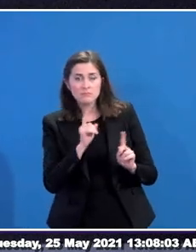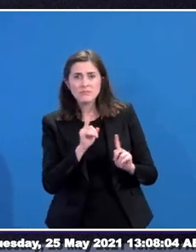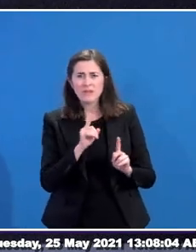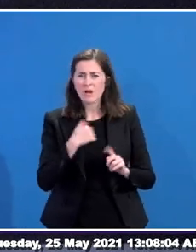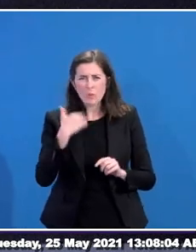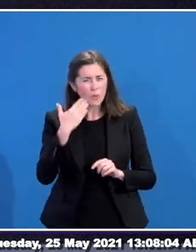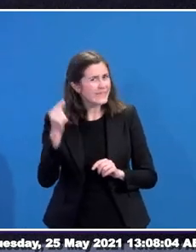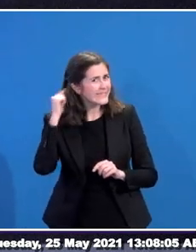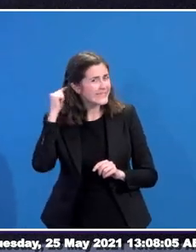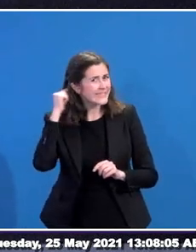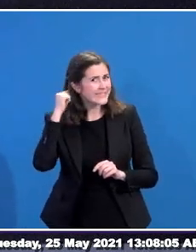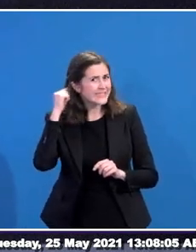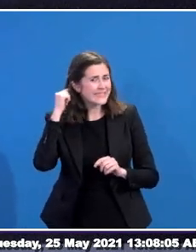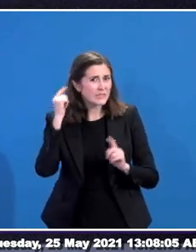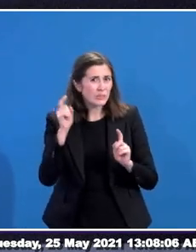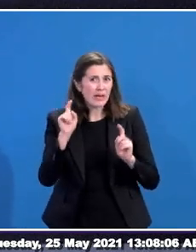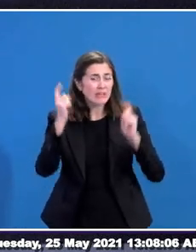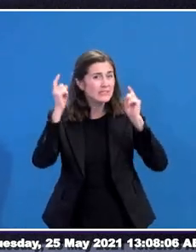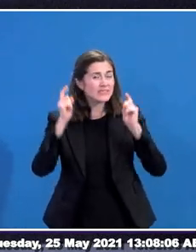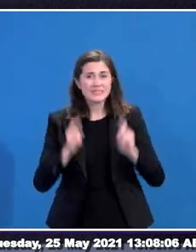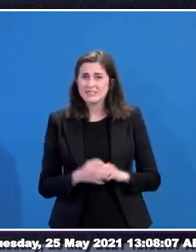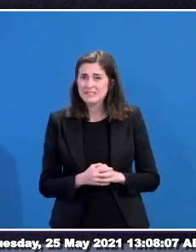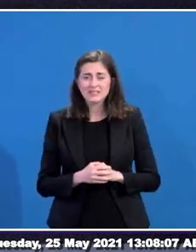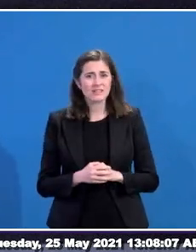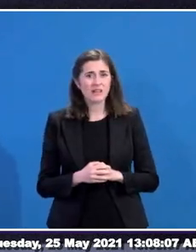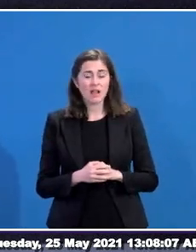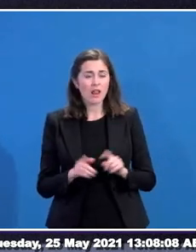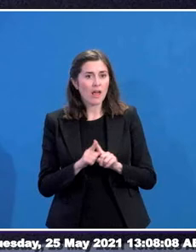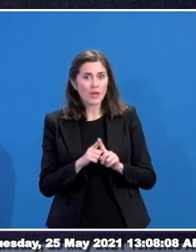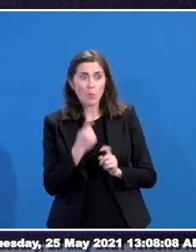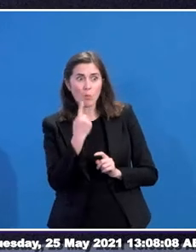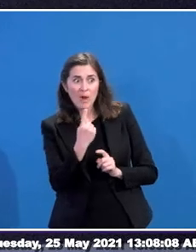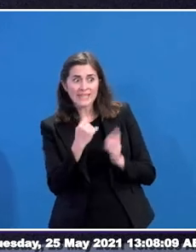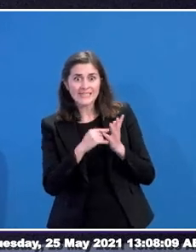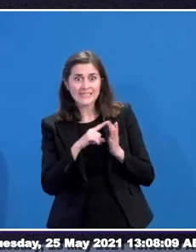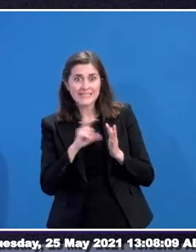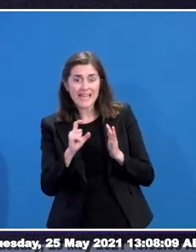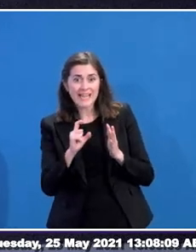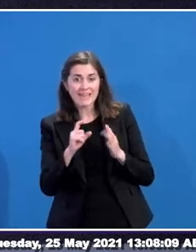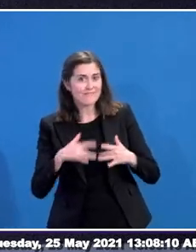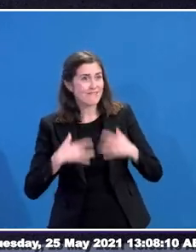It's like a second takes a thousand --- it's so long to know what it is